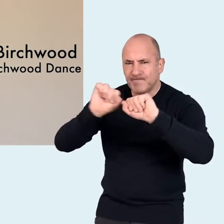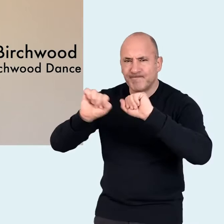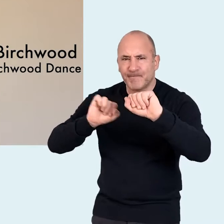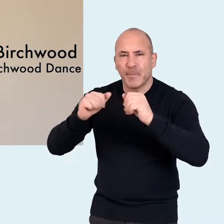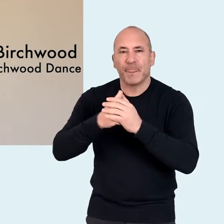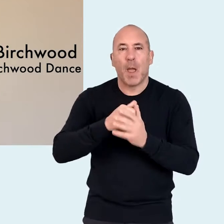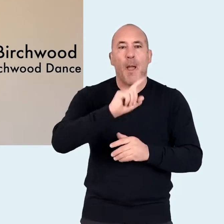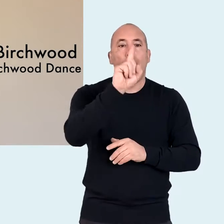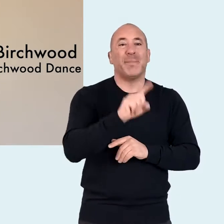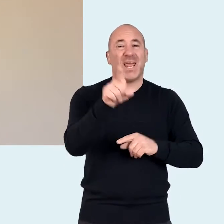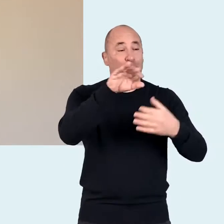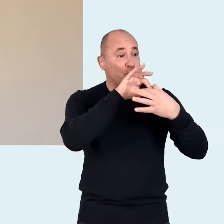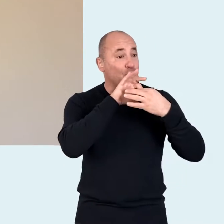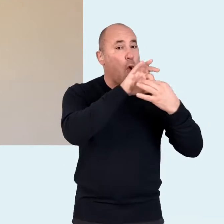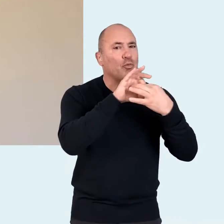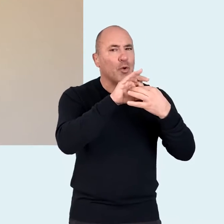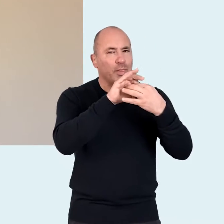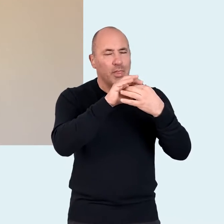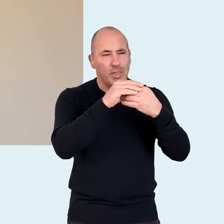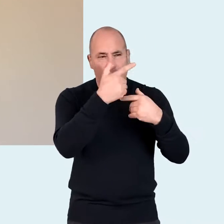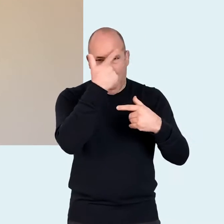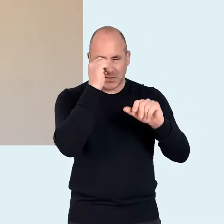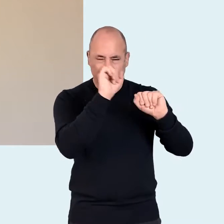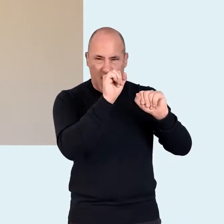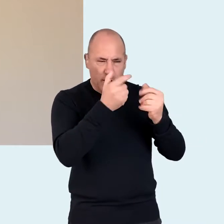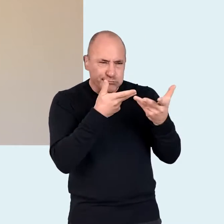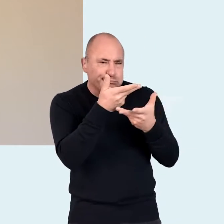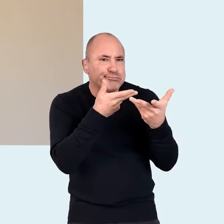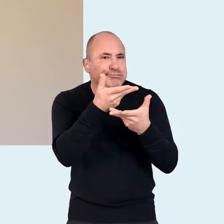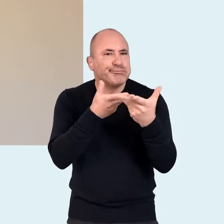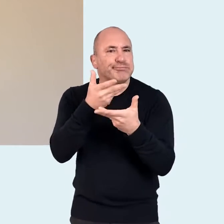really understanding the needs of your community and the people that you're going to be working